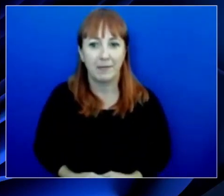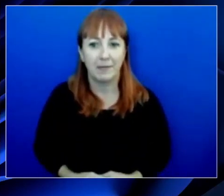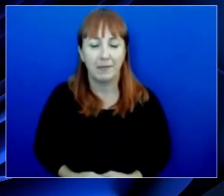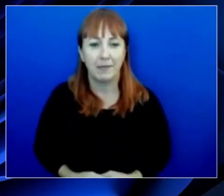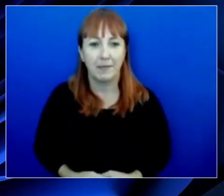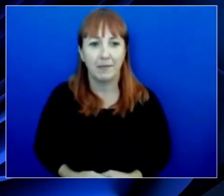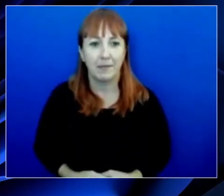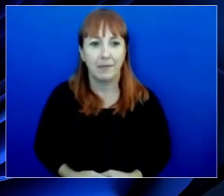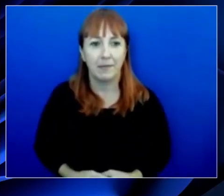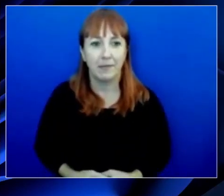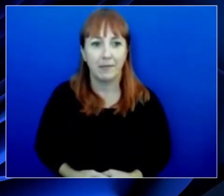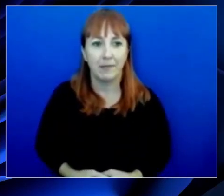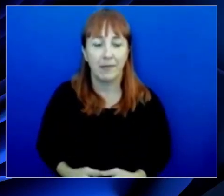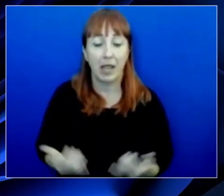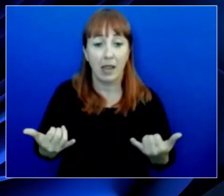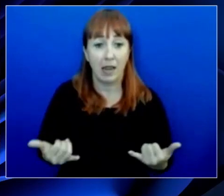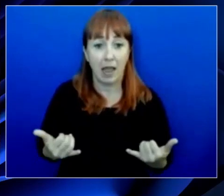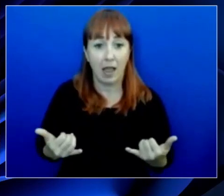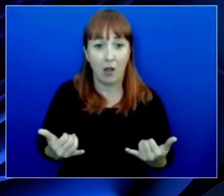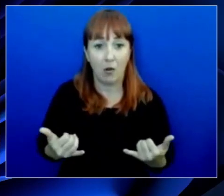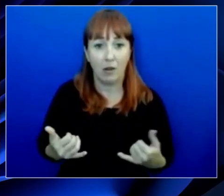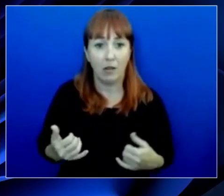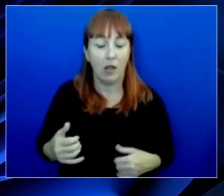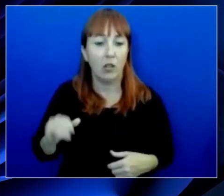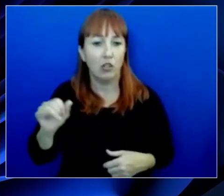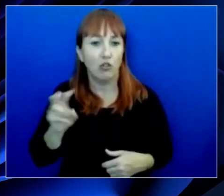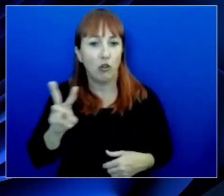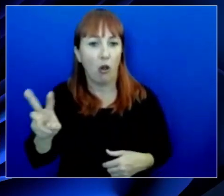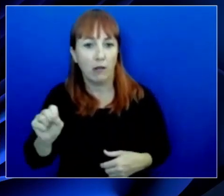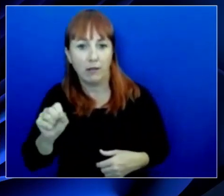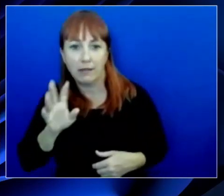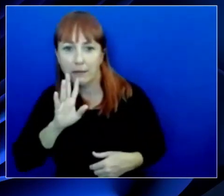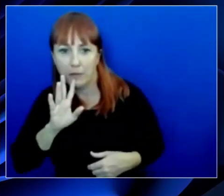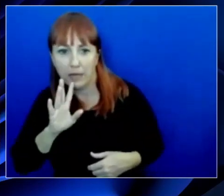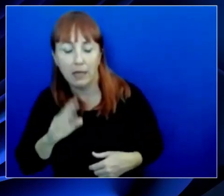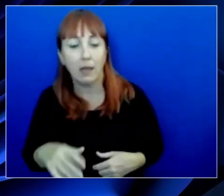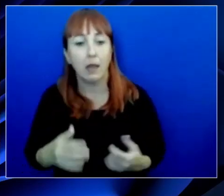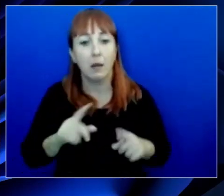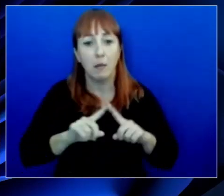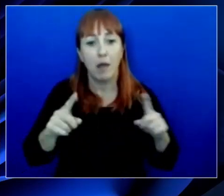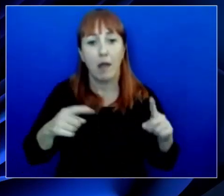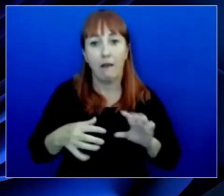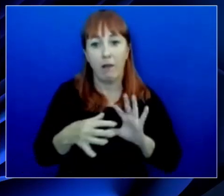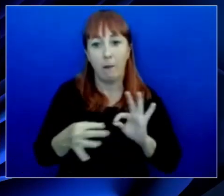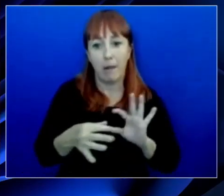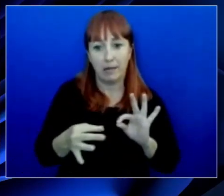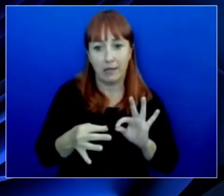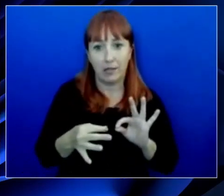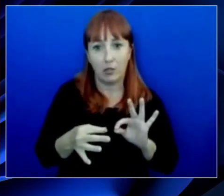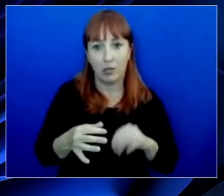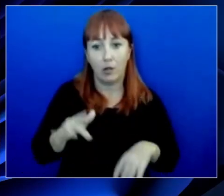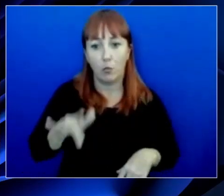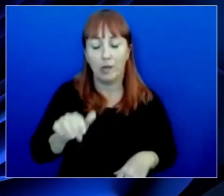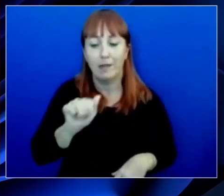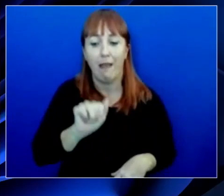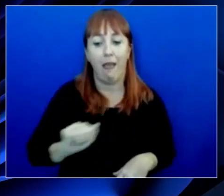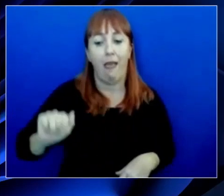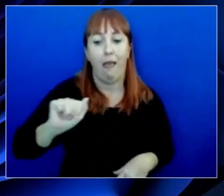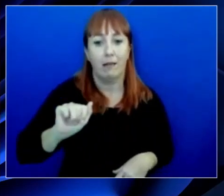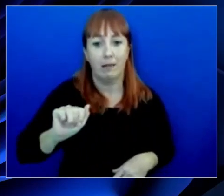And I just press control to have JAWS stop speaking. And now I'm in the type a new message. So I'm just going to press the at symbol to